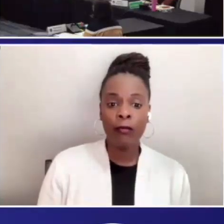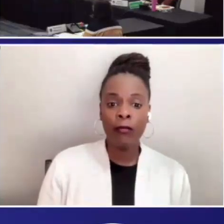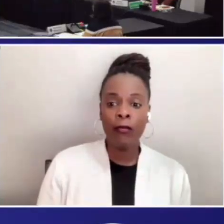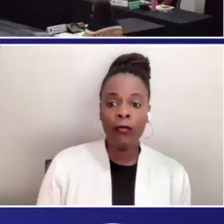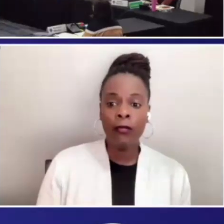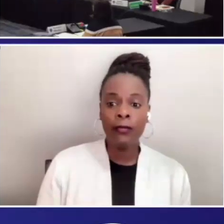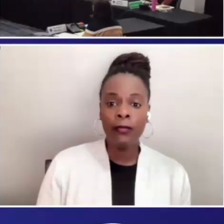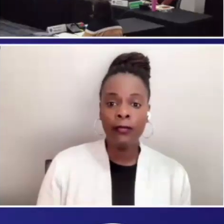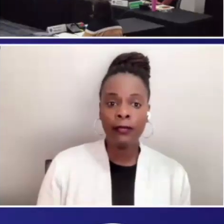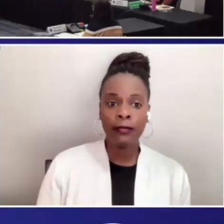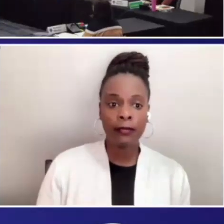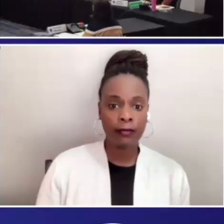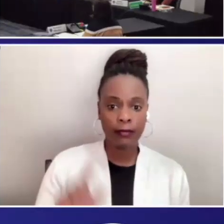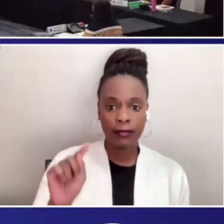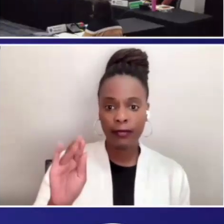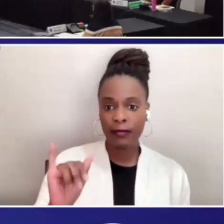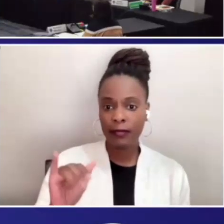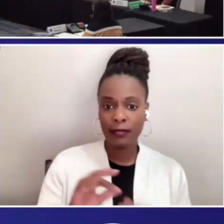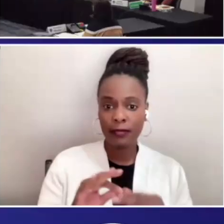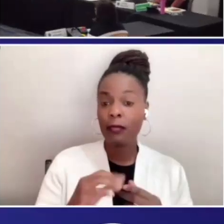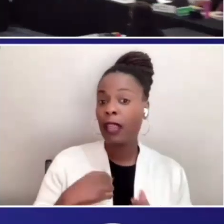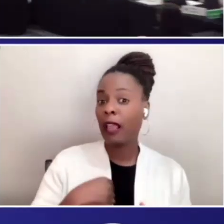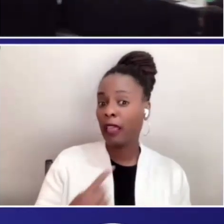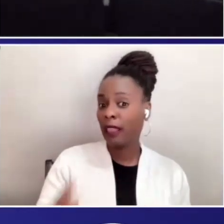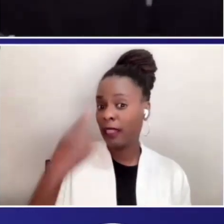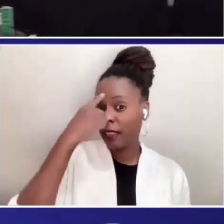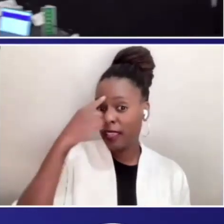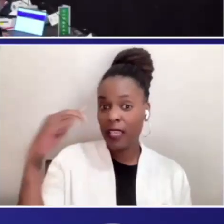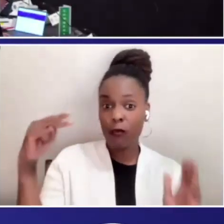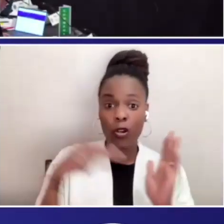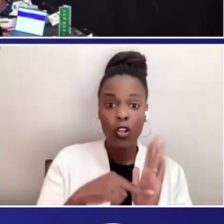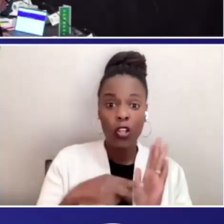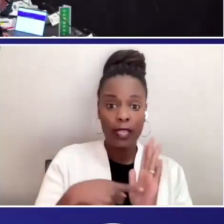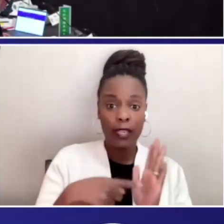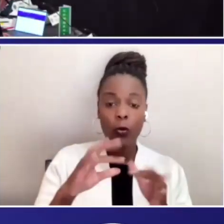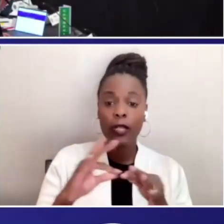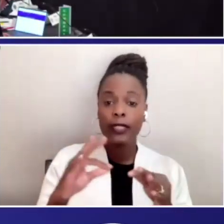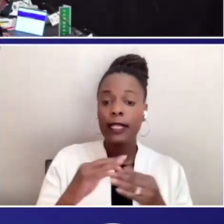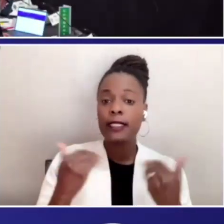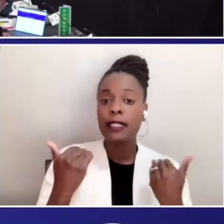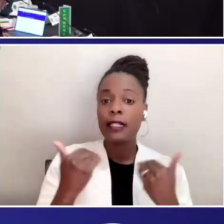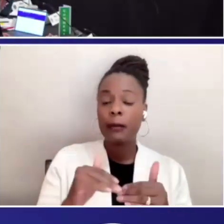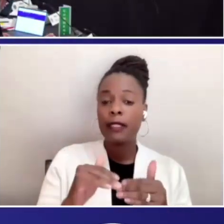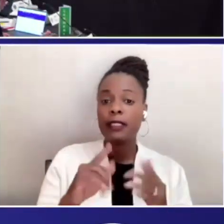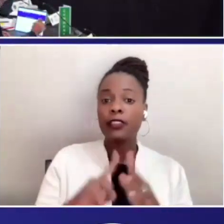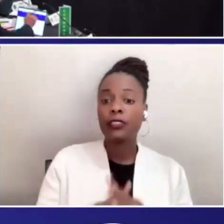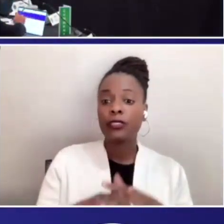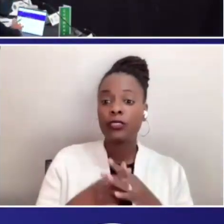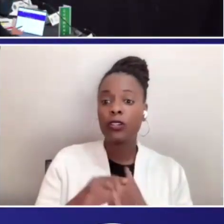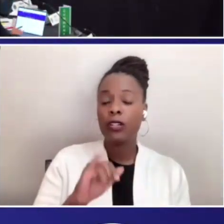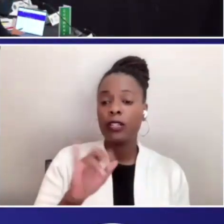I believe if we're looking right here, where it says limitations in effect on July 1, 2026 for annual loan limits as described